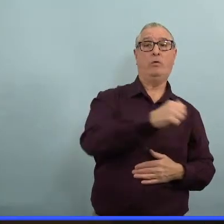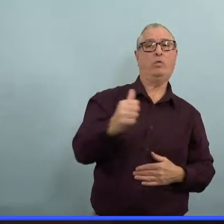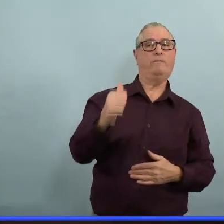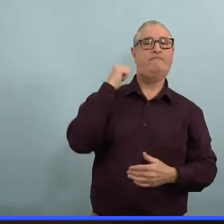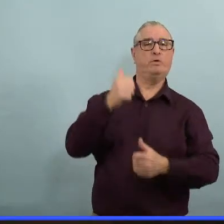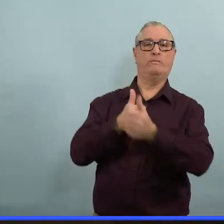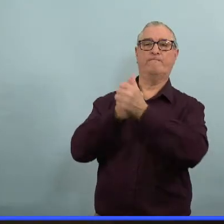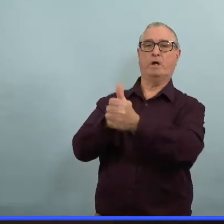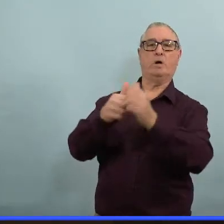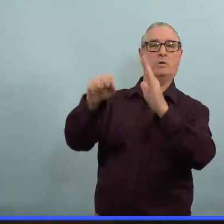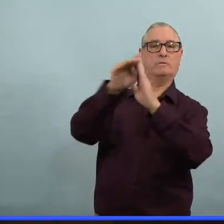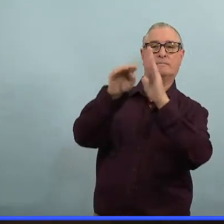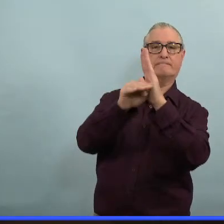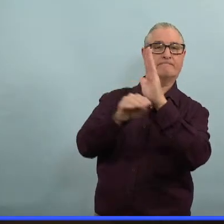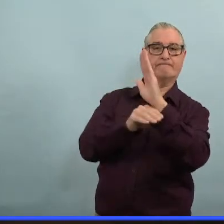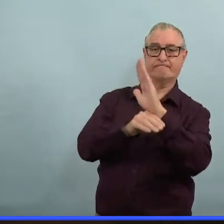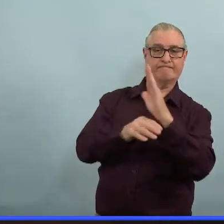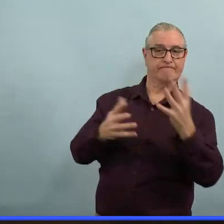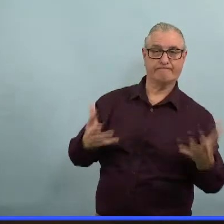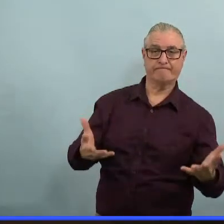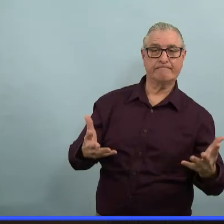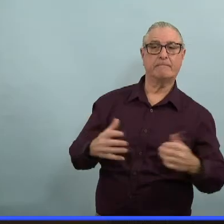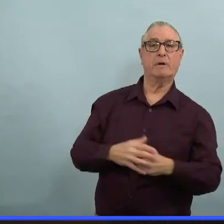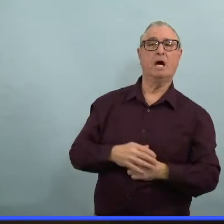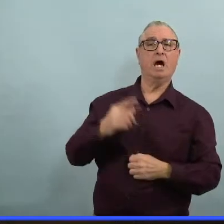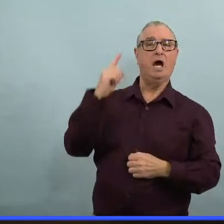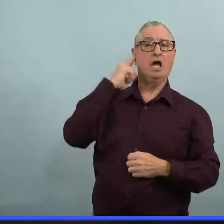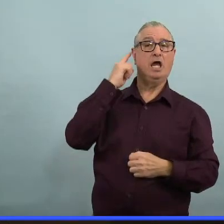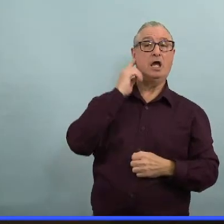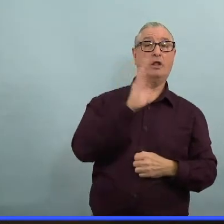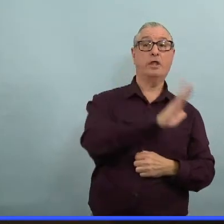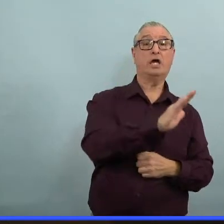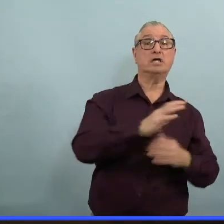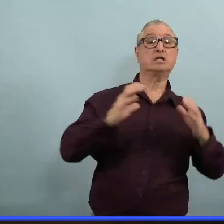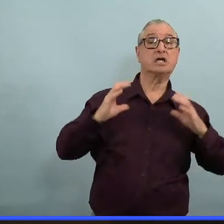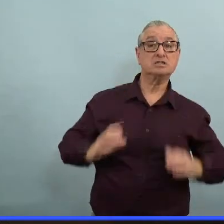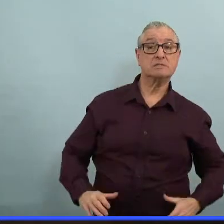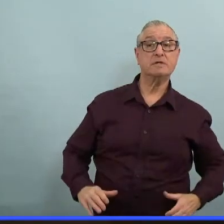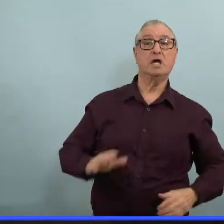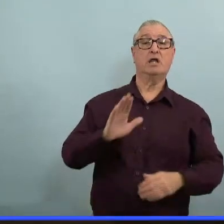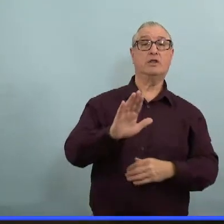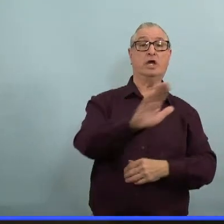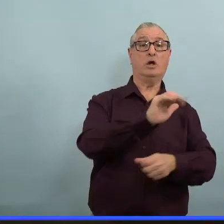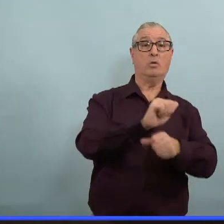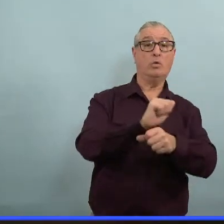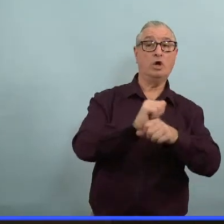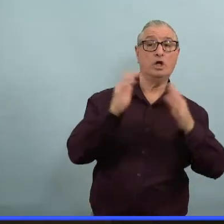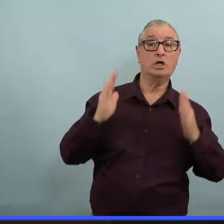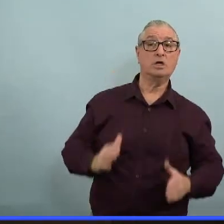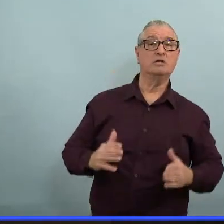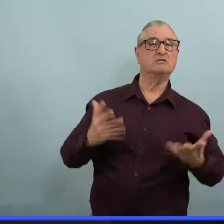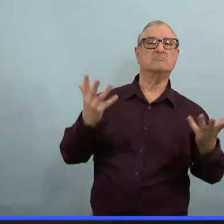allegedly from their customer base is that they're tired of this and but also looking at stats for